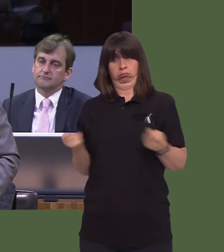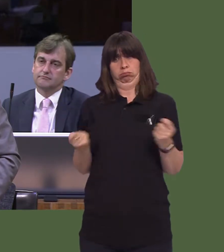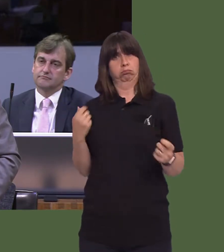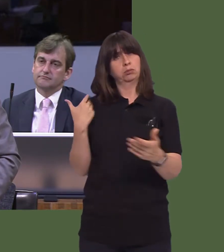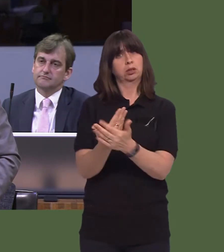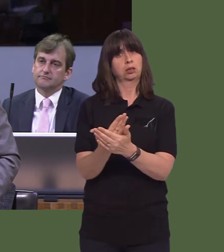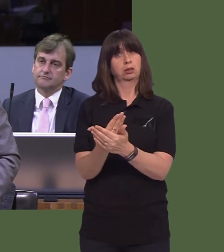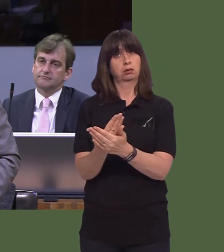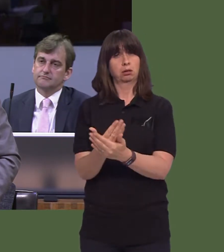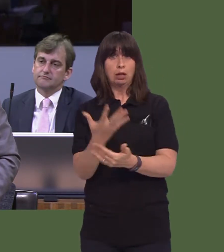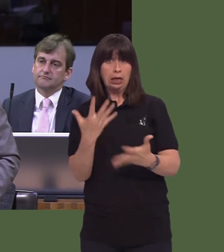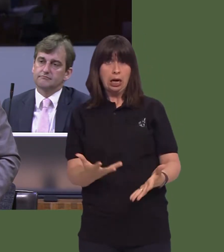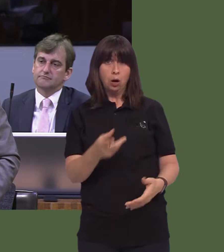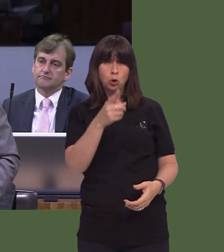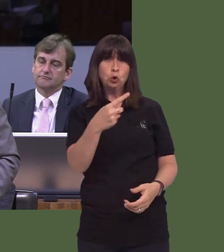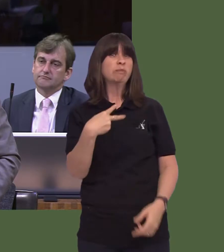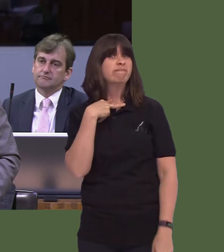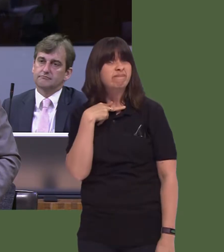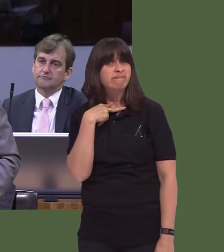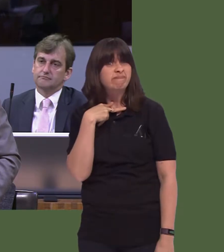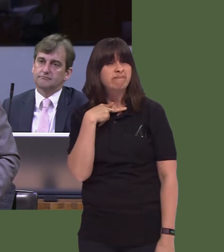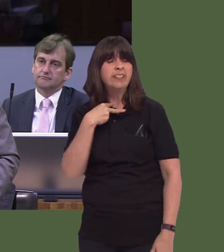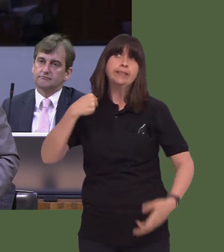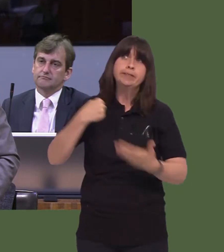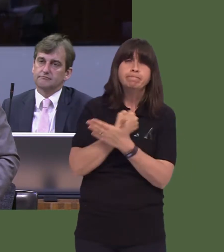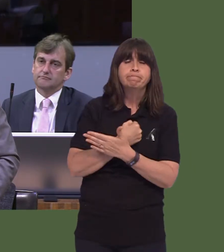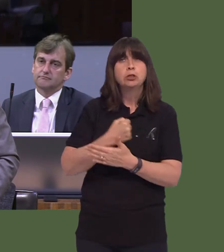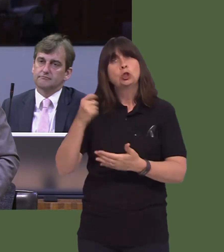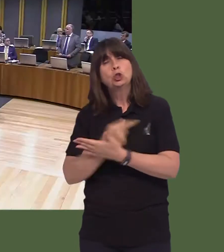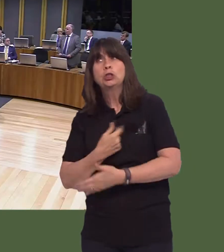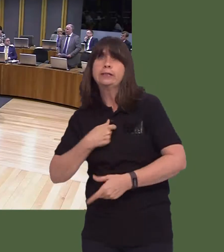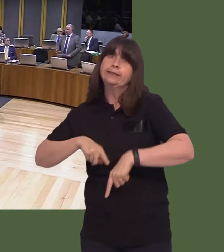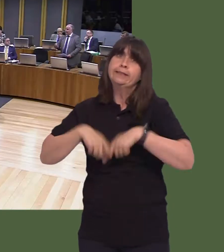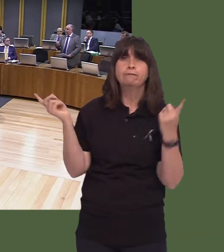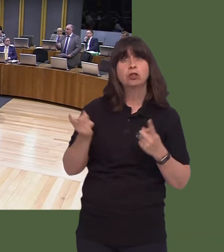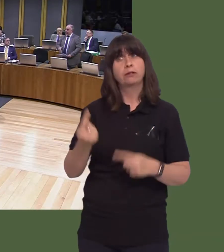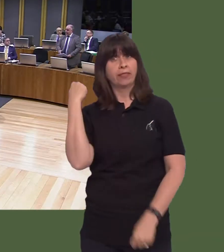Do you now not regret the way that that reorganisation was undertaken in north Wales, which has led